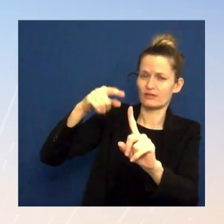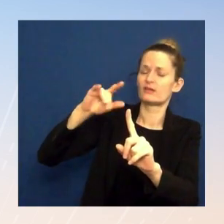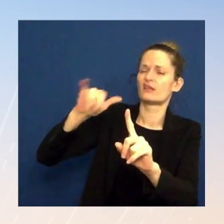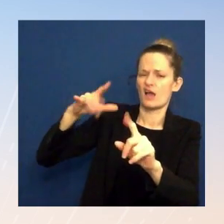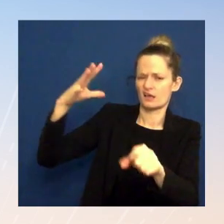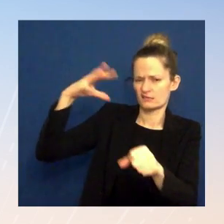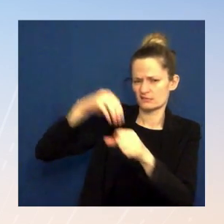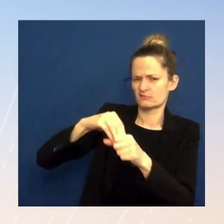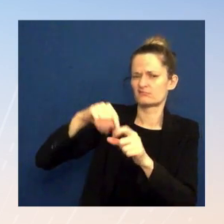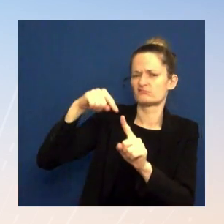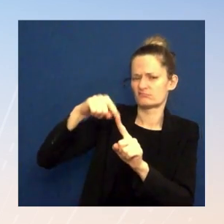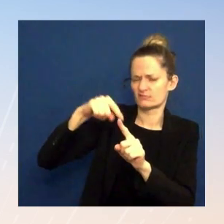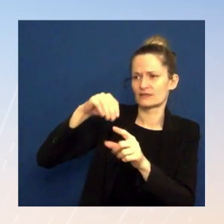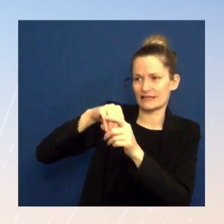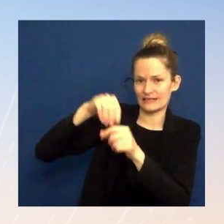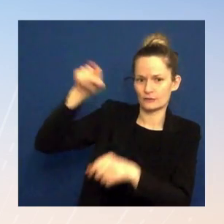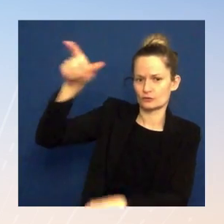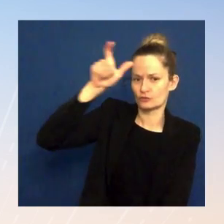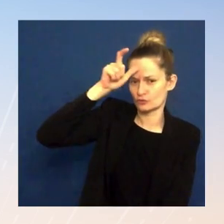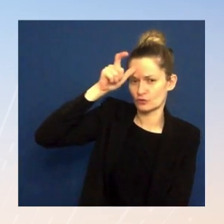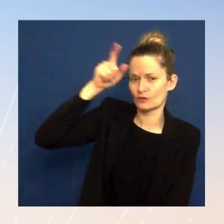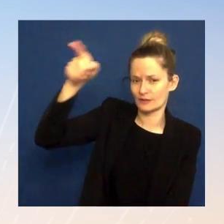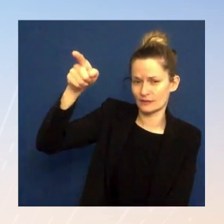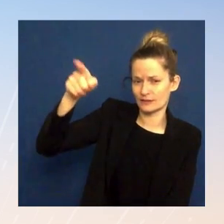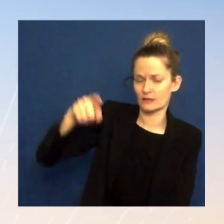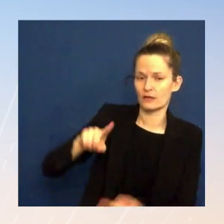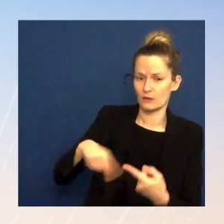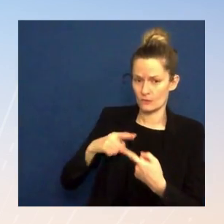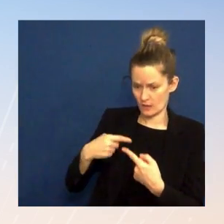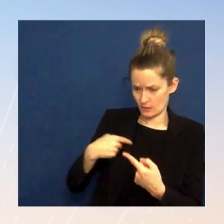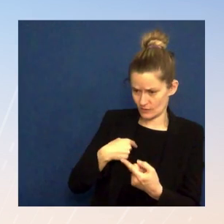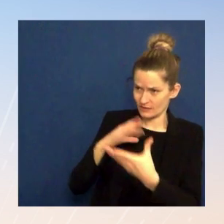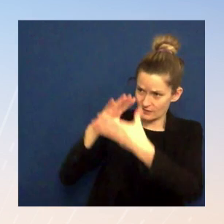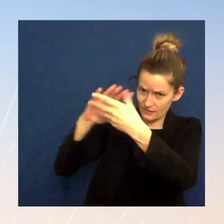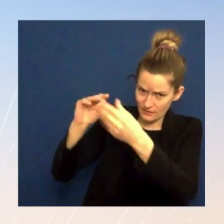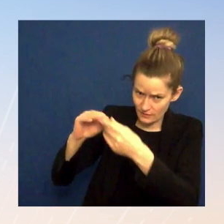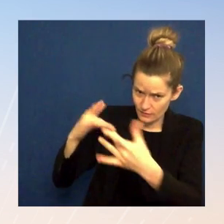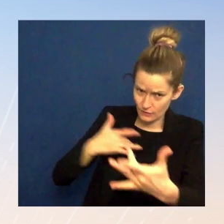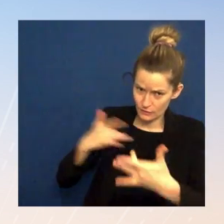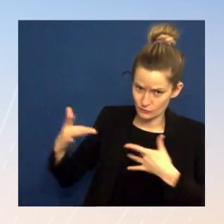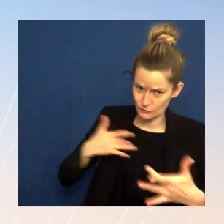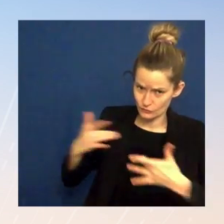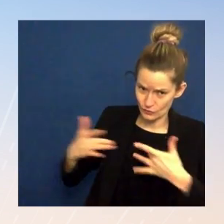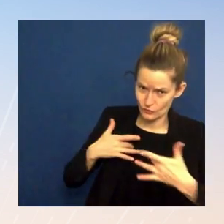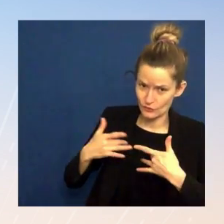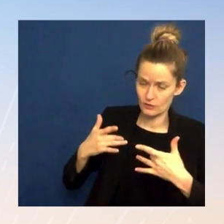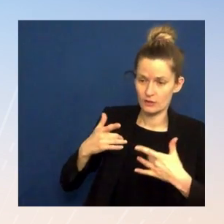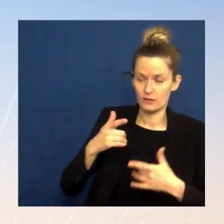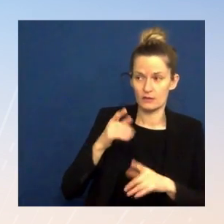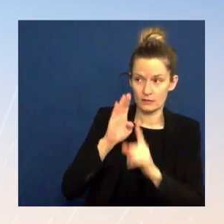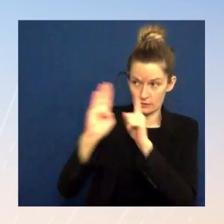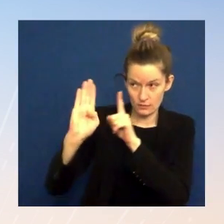where we have concerns, as we have in this case. Turkey remains a NATO Ally -- a country that we will continue to work with